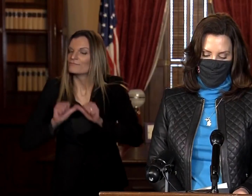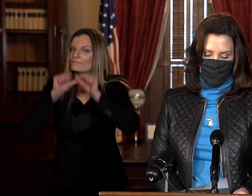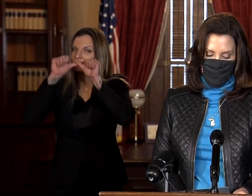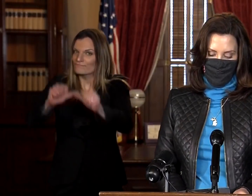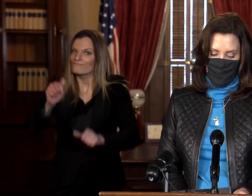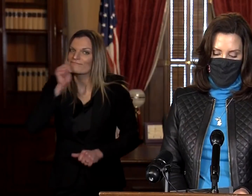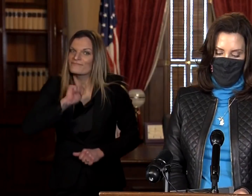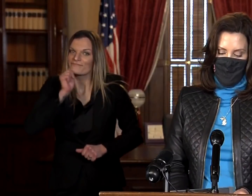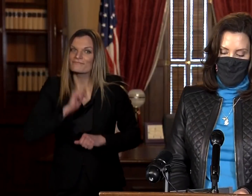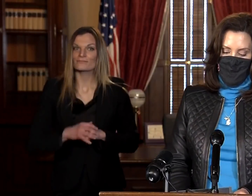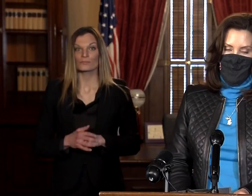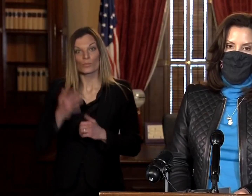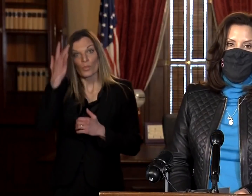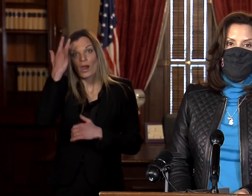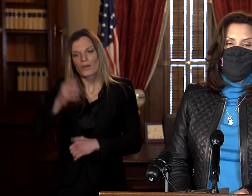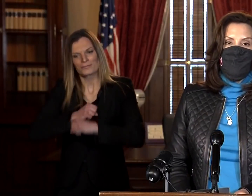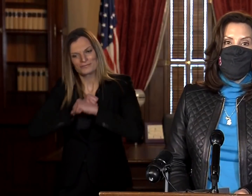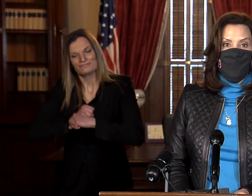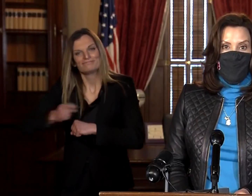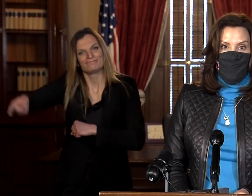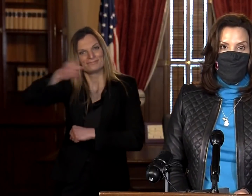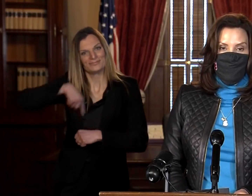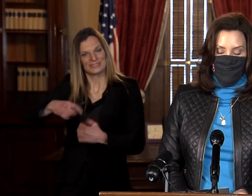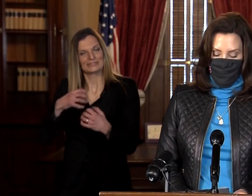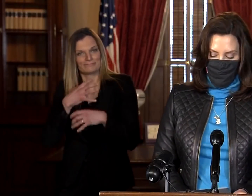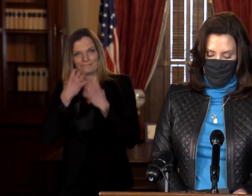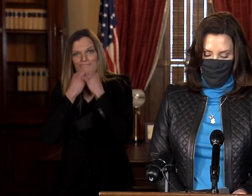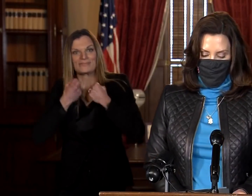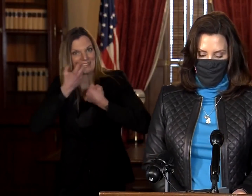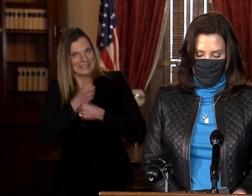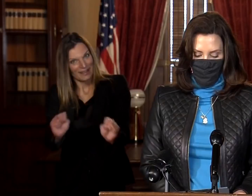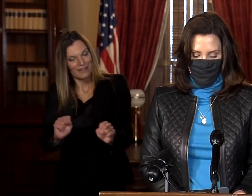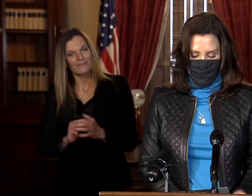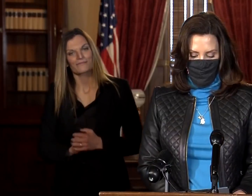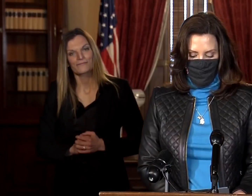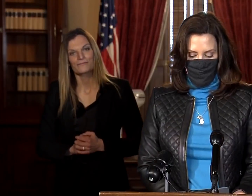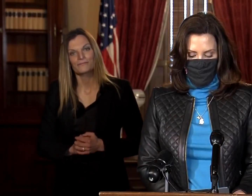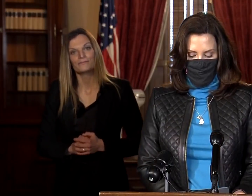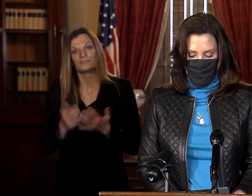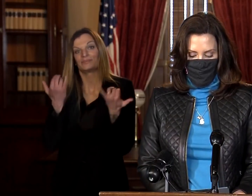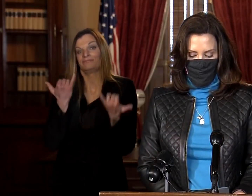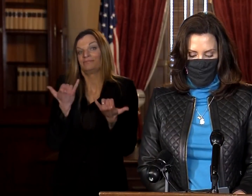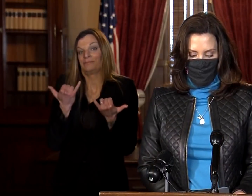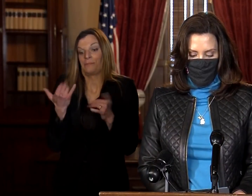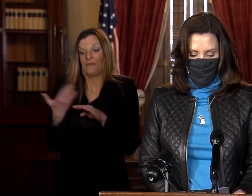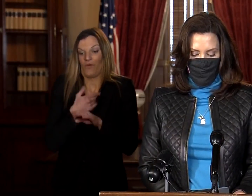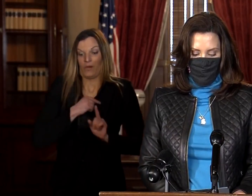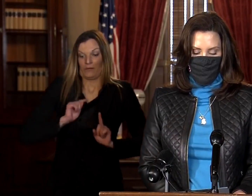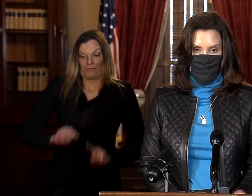safe, to protect your family and our front line workers alike and our front line workers alike and our small business owners, of our small business owners, of course. course. Today, this morning, before this